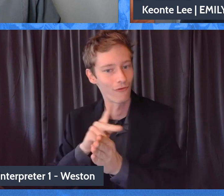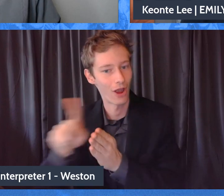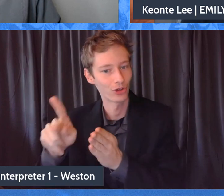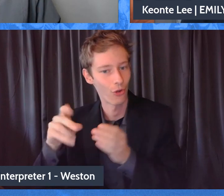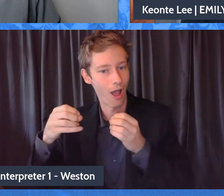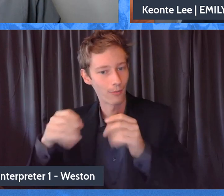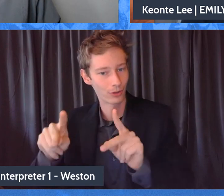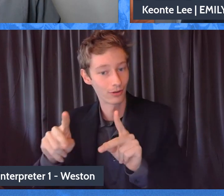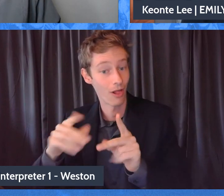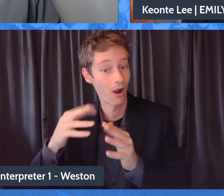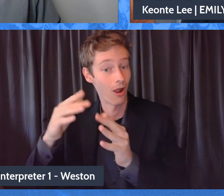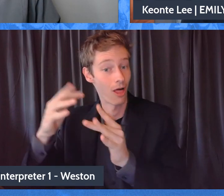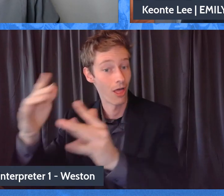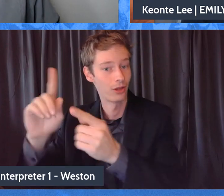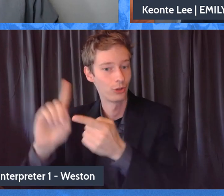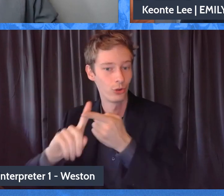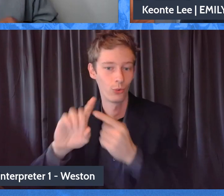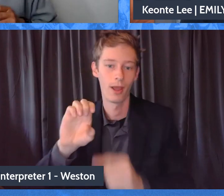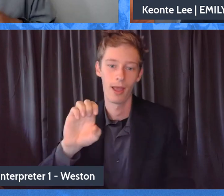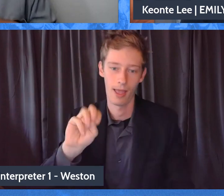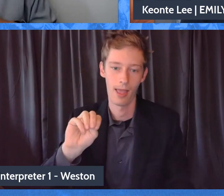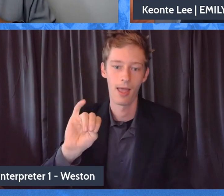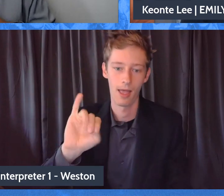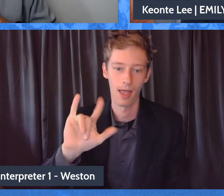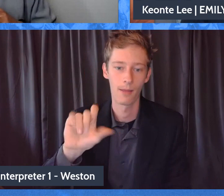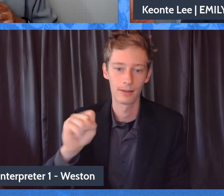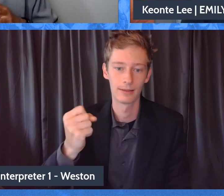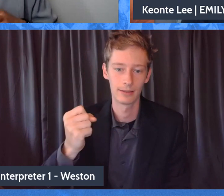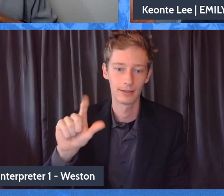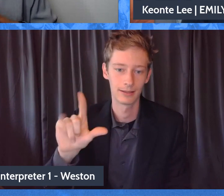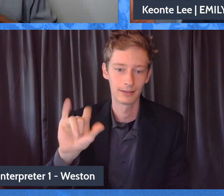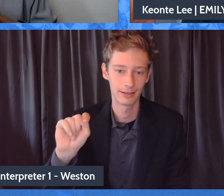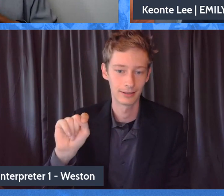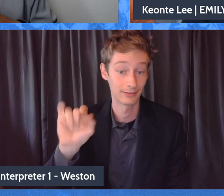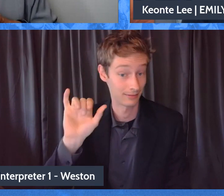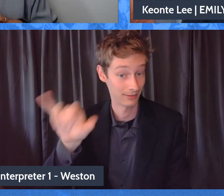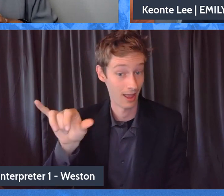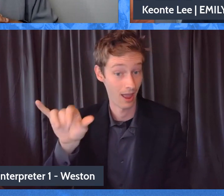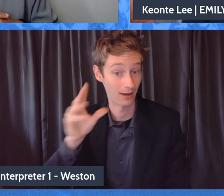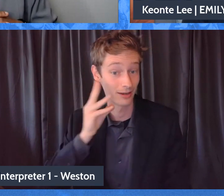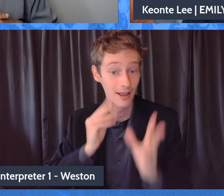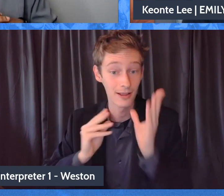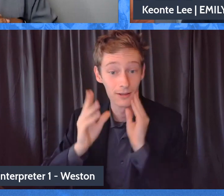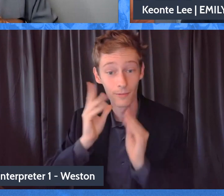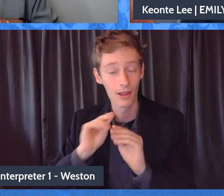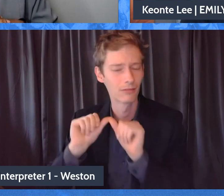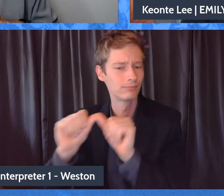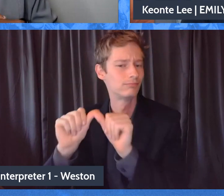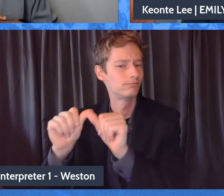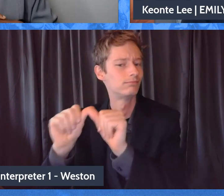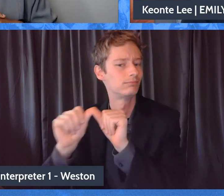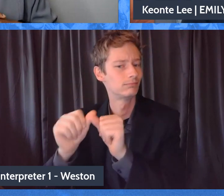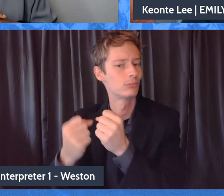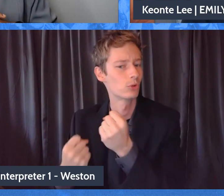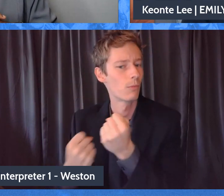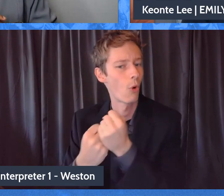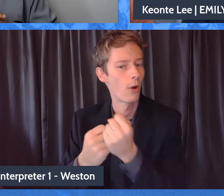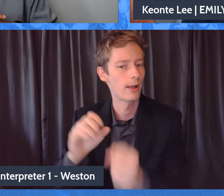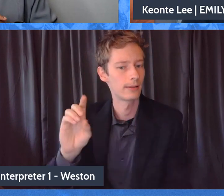and I'm continuing just those life experiences to support Democratic pro-choice women